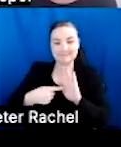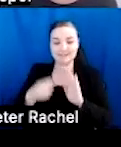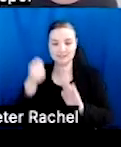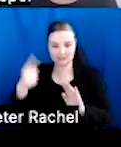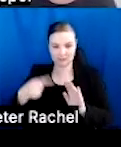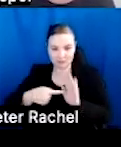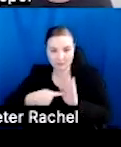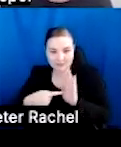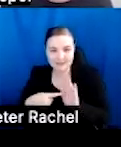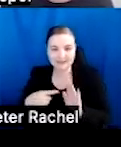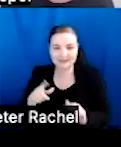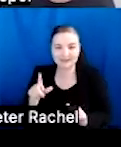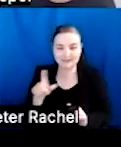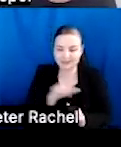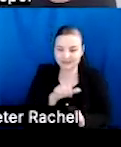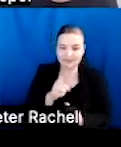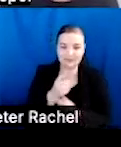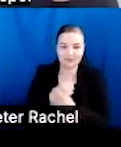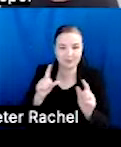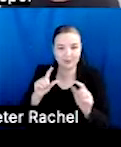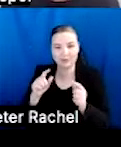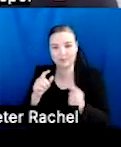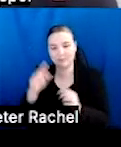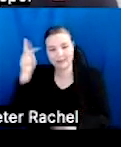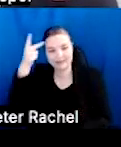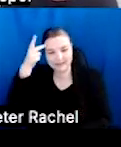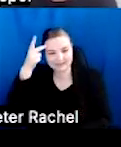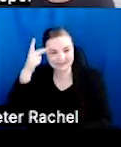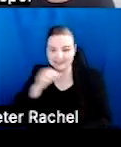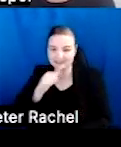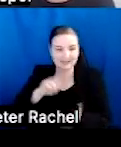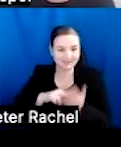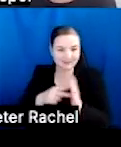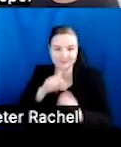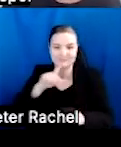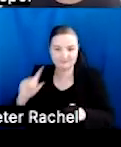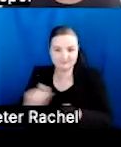though both can happen at once. And the openness to various interpretations that characterizes